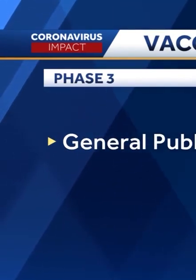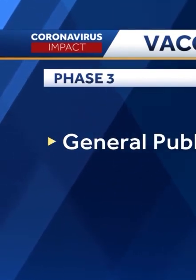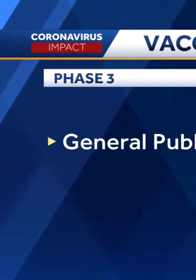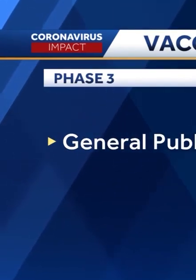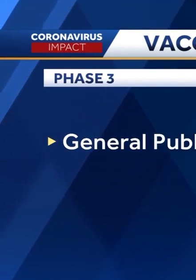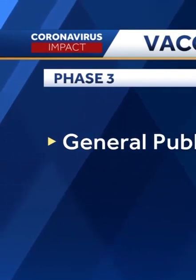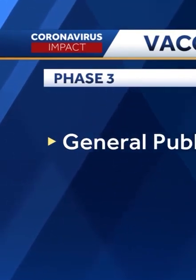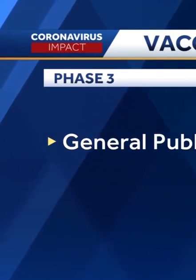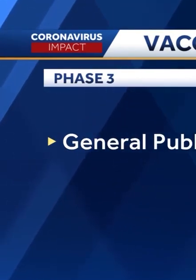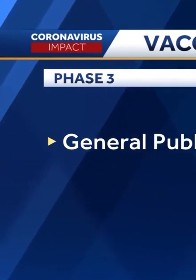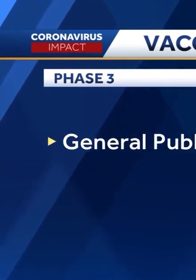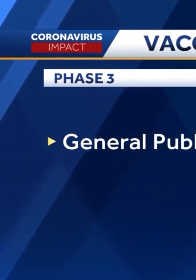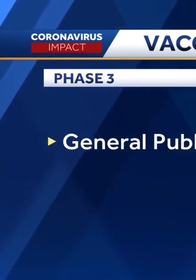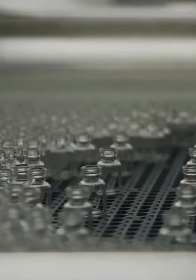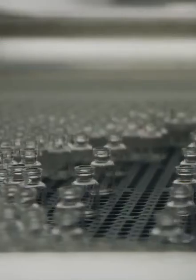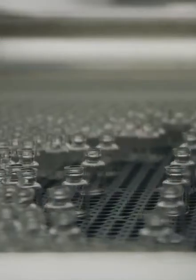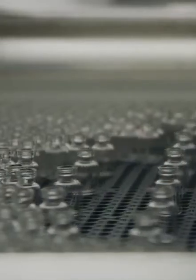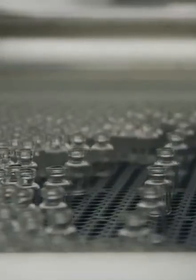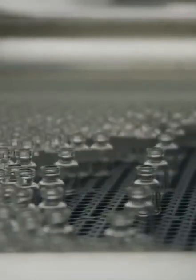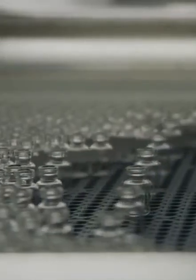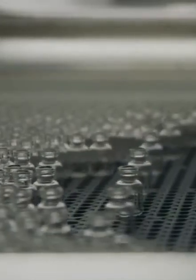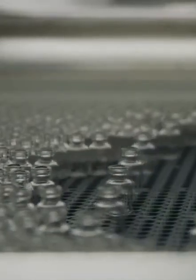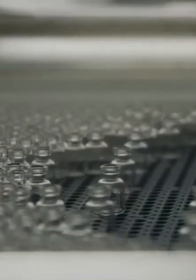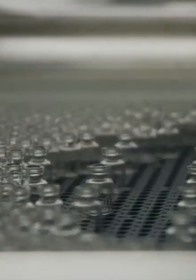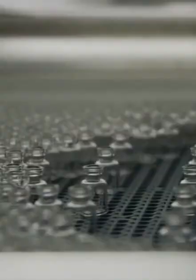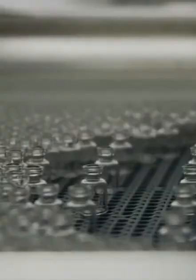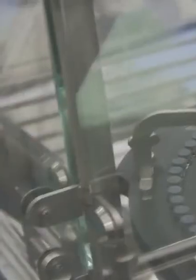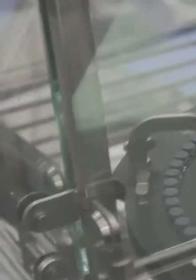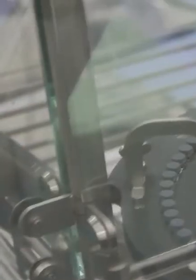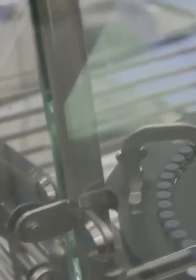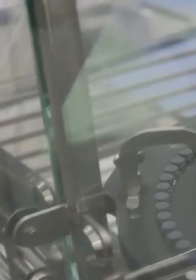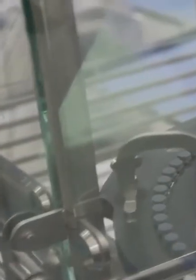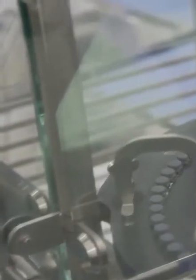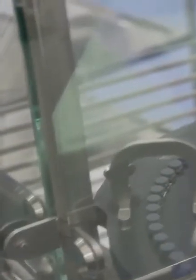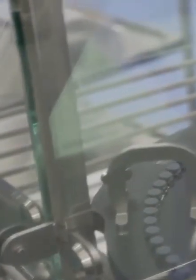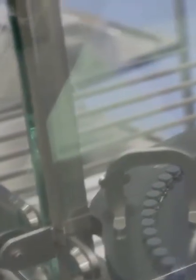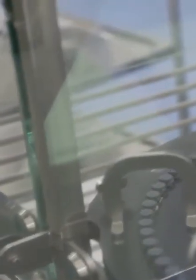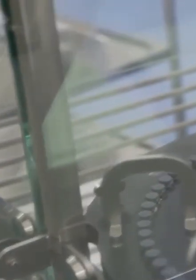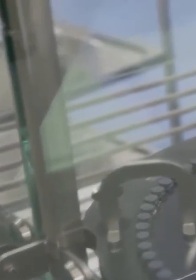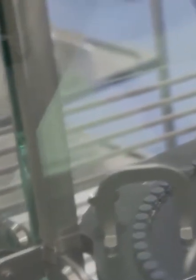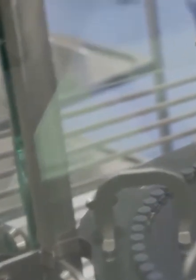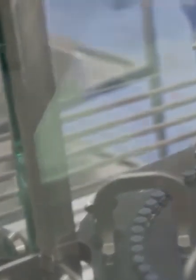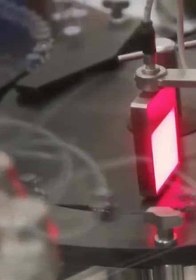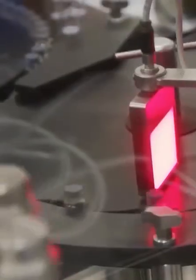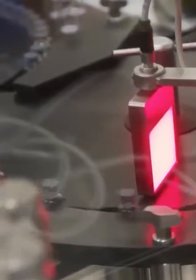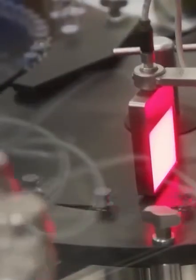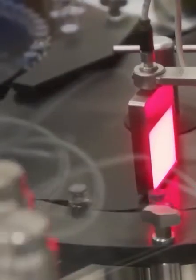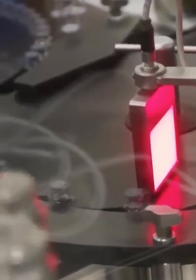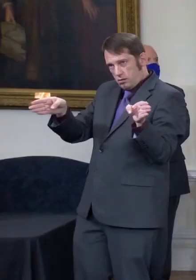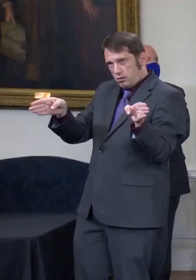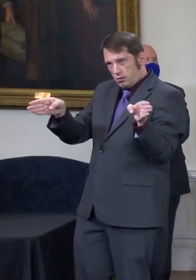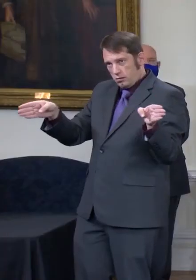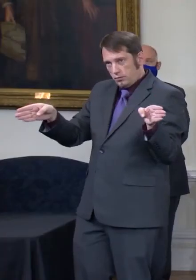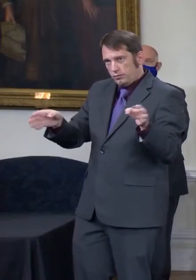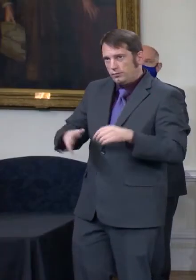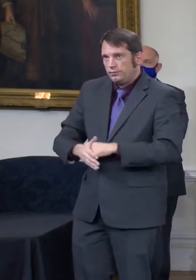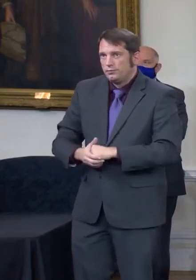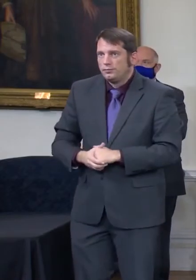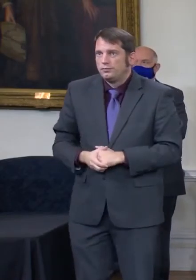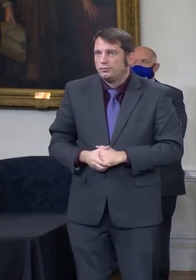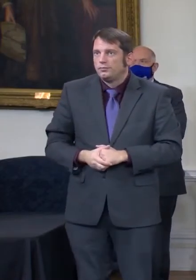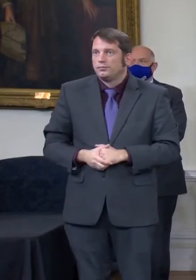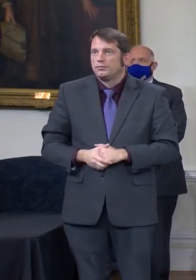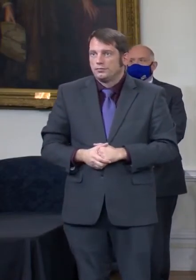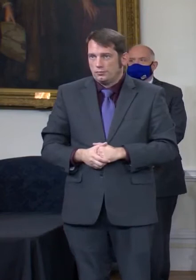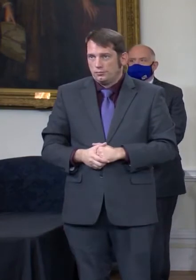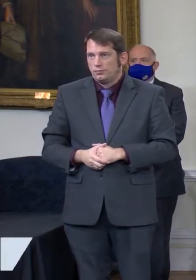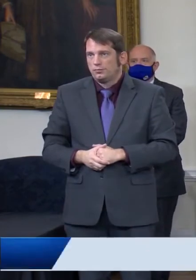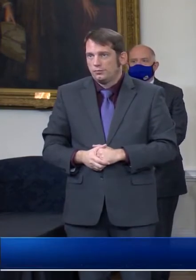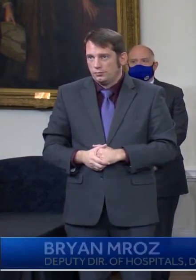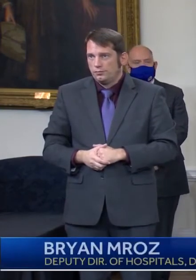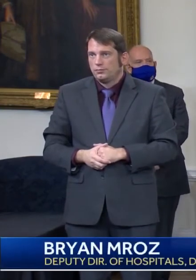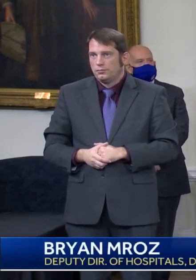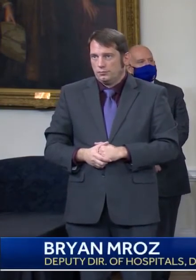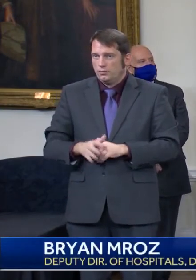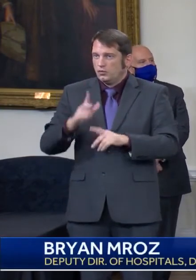OFFICIALS SAY BY THE TIME THERE IS ENOUGH VACCINE FOR GROUP THREE TO GET IT, IT WILL BE ADMINISTERED IN THE SAME WAY YOU GET A FLU SHOT, AT A PHARMACY, YOUR DOCTOR’S OFFICE OR A COUNTY